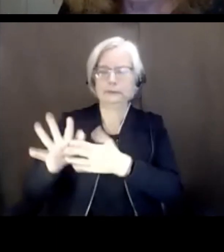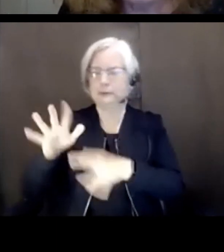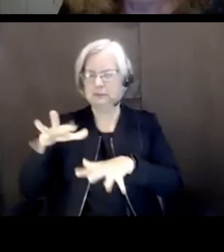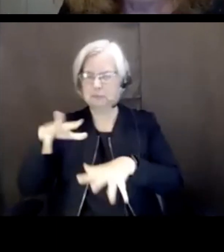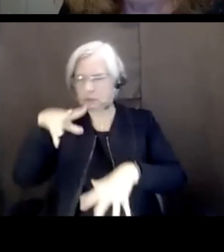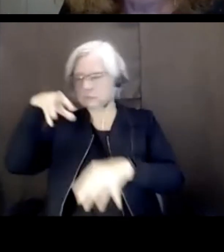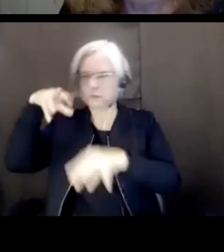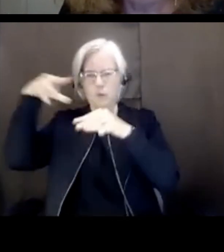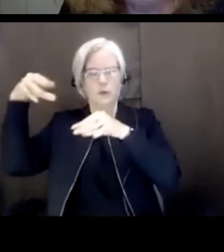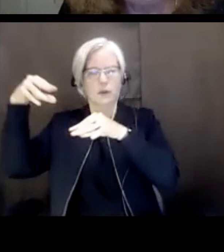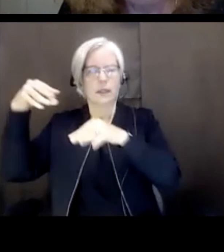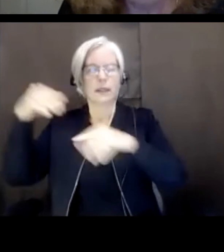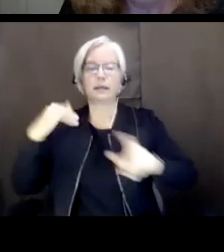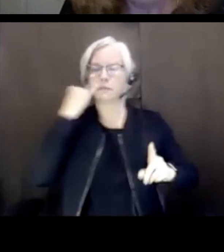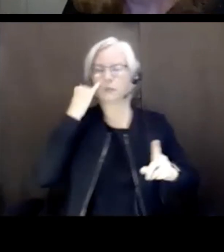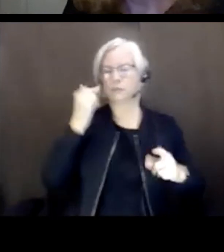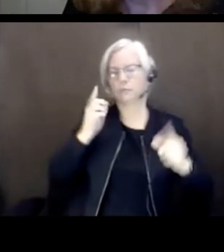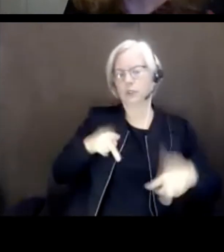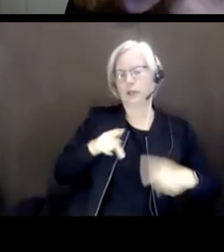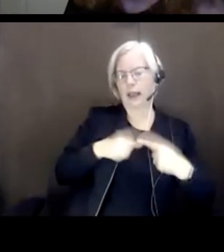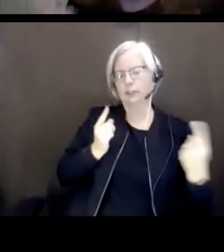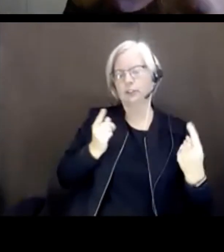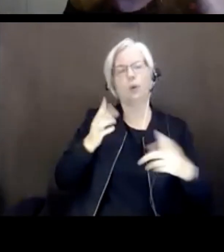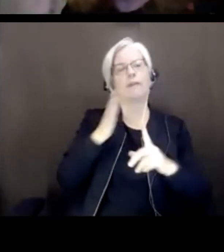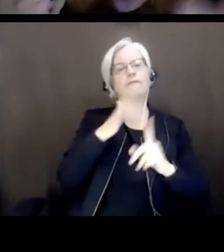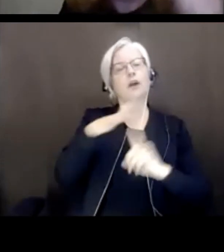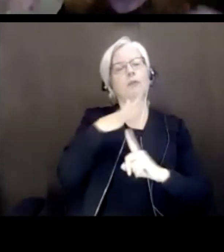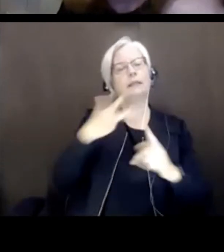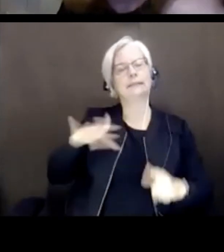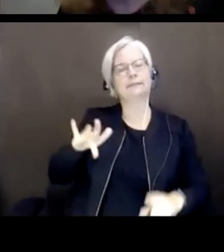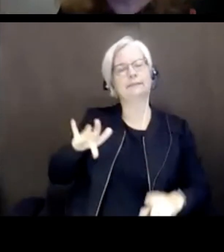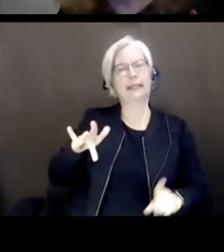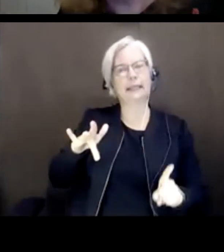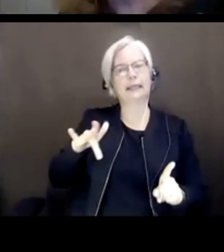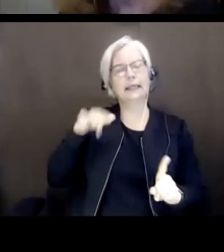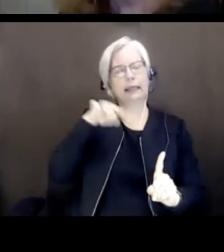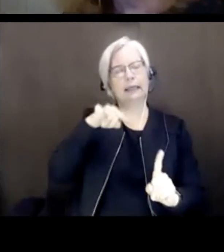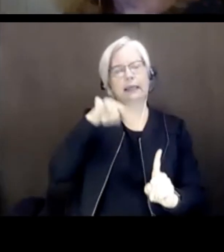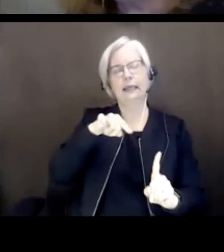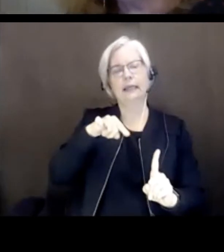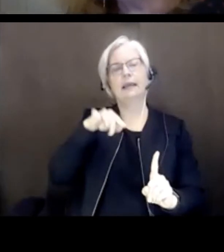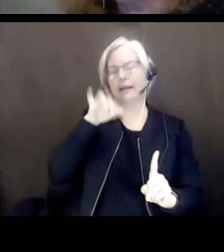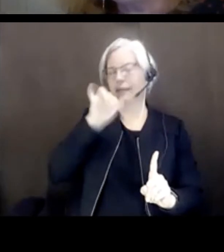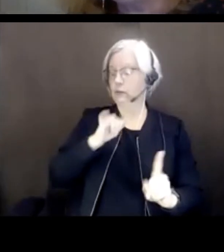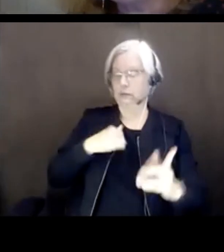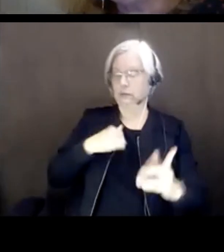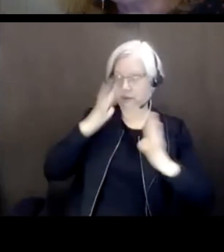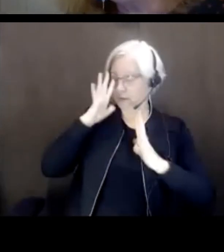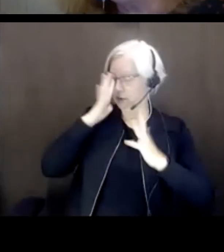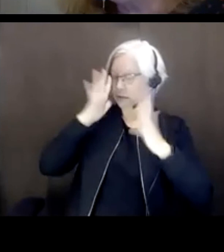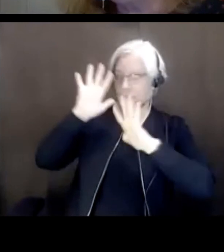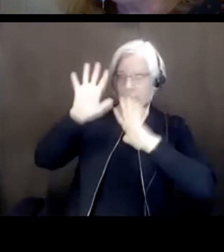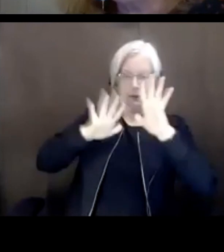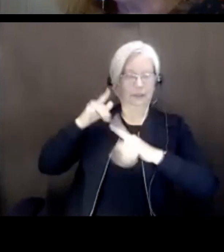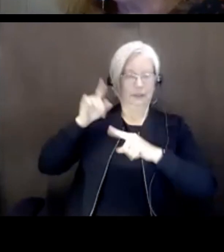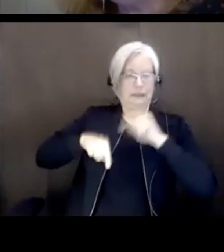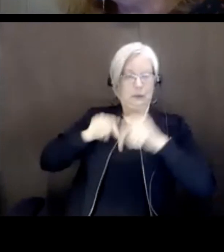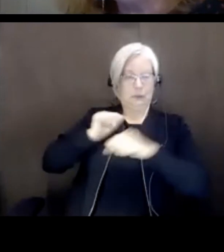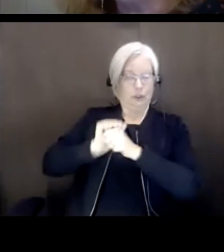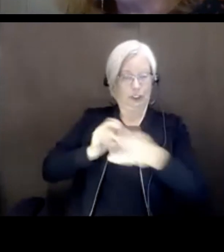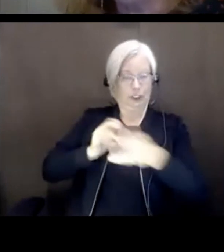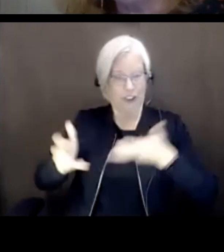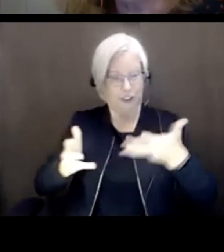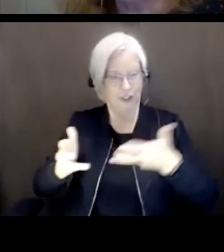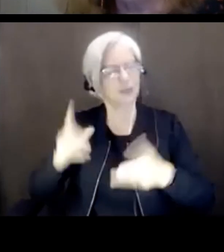FURTHER BUT I THINK THAT BALANCE OR INTERPLAY BETWEEN HEALTH AND SAFETY FOR BOTH THE EMPLOYEE